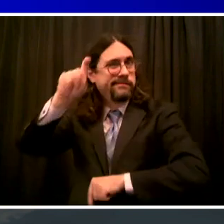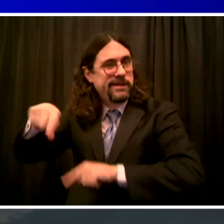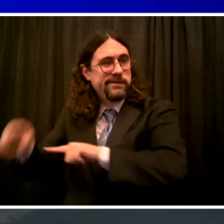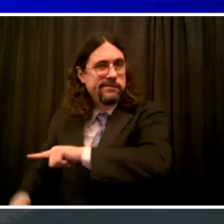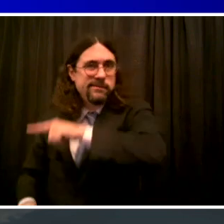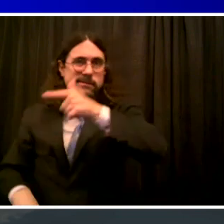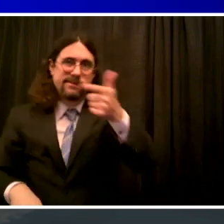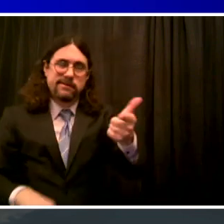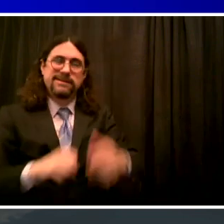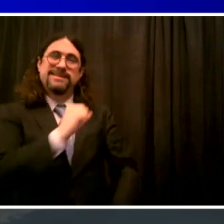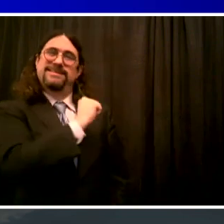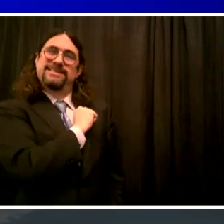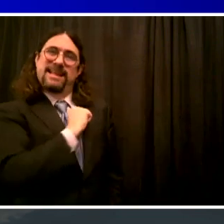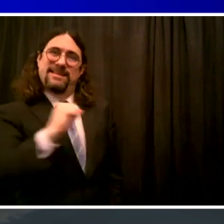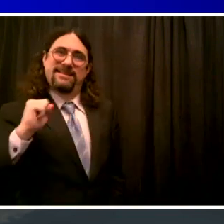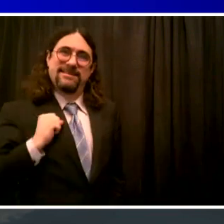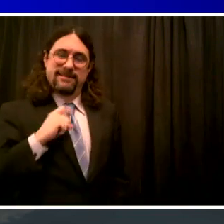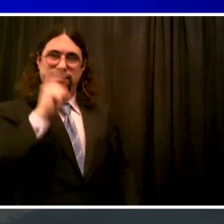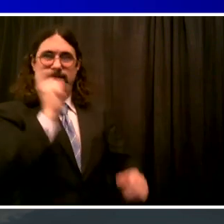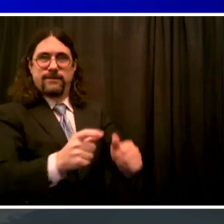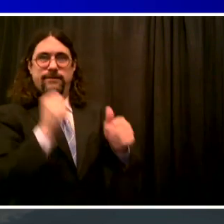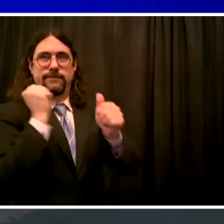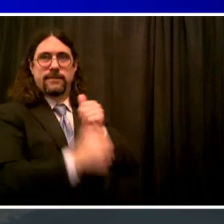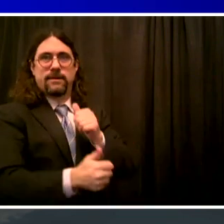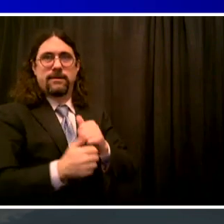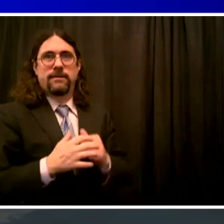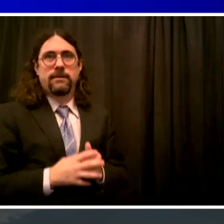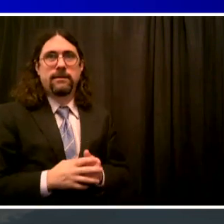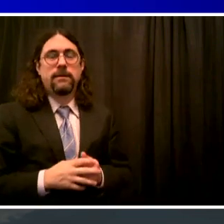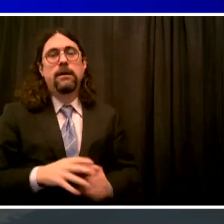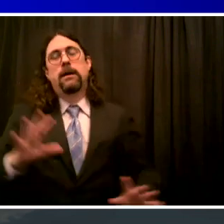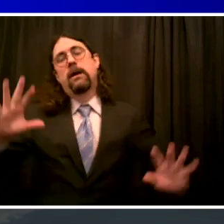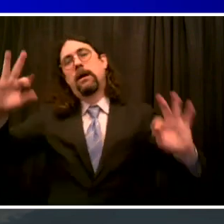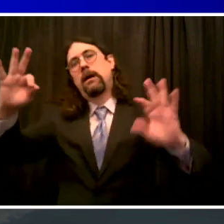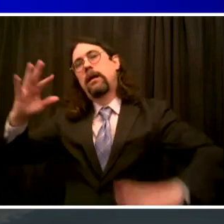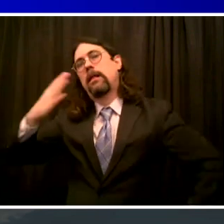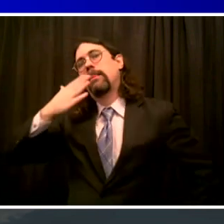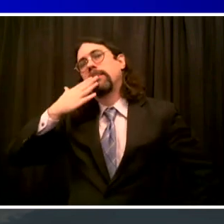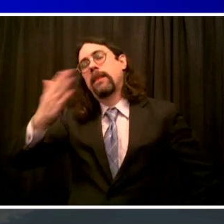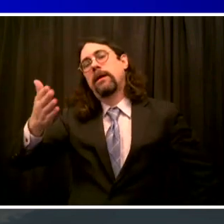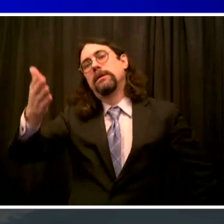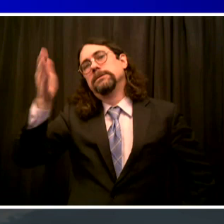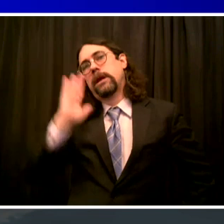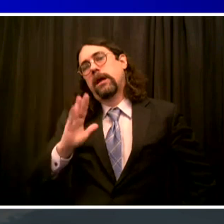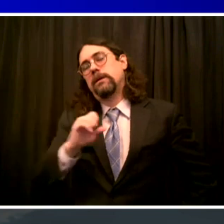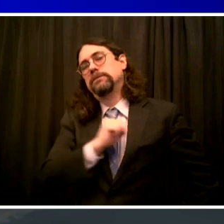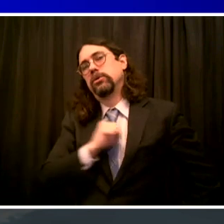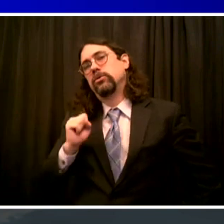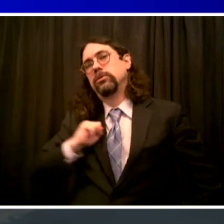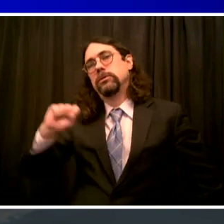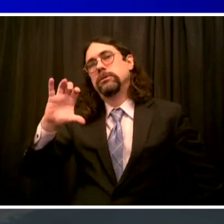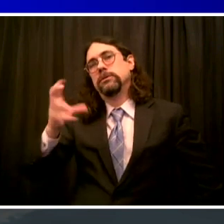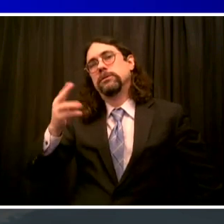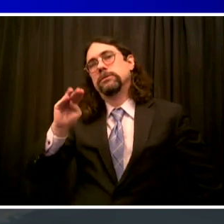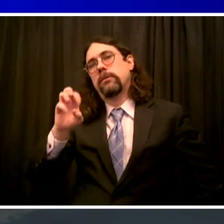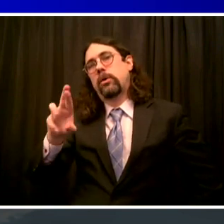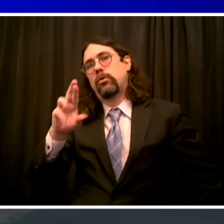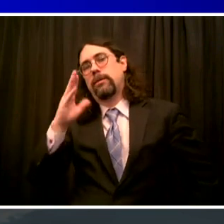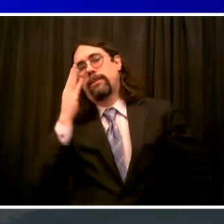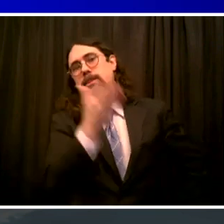THAT'S THE FIGHT AHEAD THAT WE'LL BE TALKING ABOUT A LOT, IN THE DAYS AND WEEKS AHEAD. THANK GOT SETNAOR